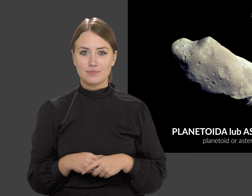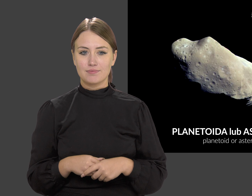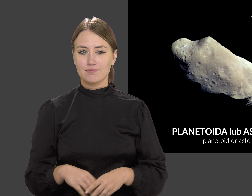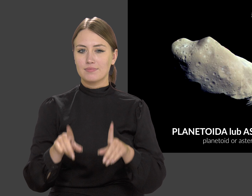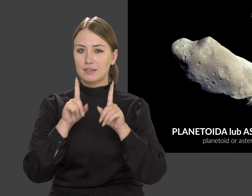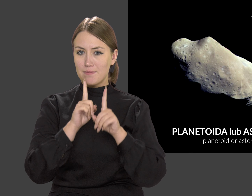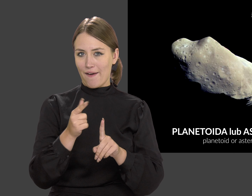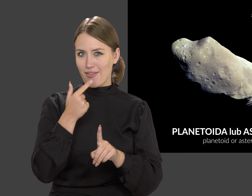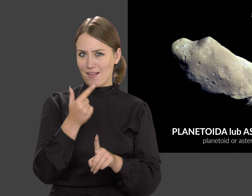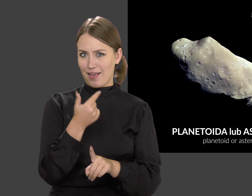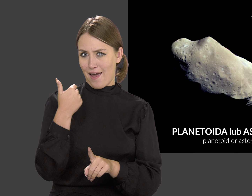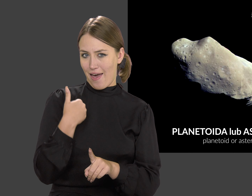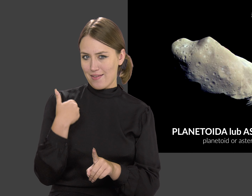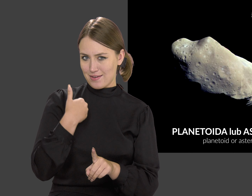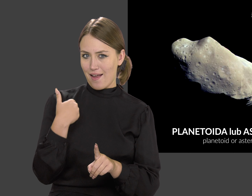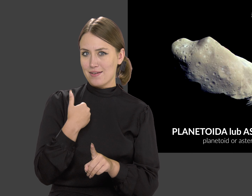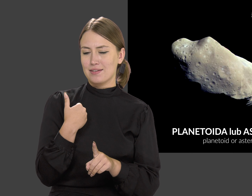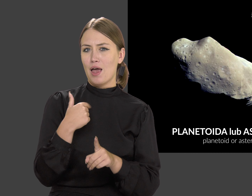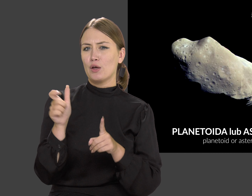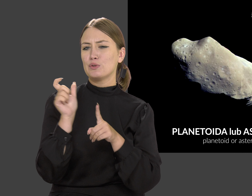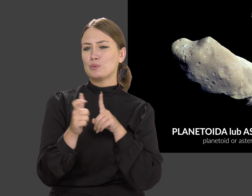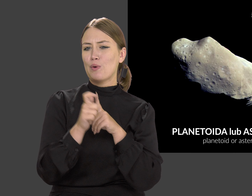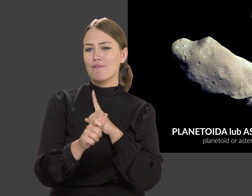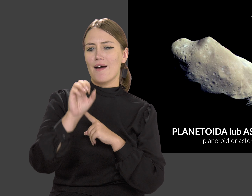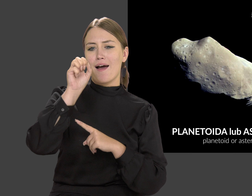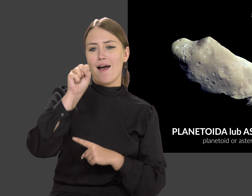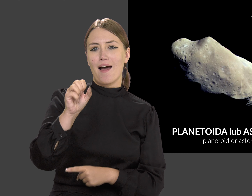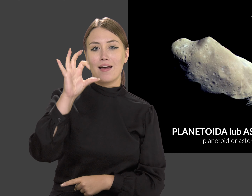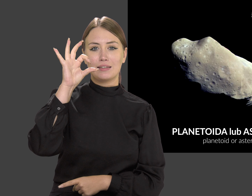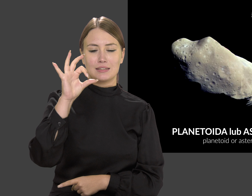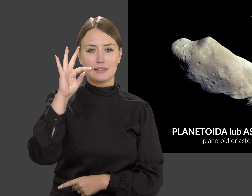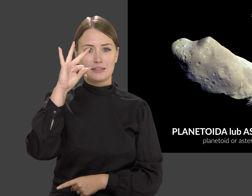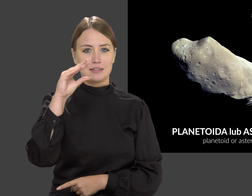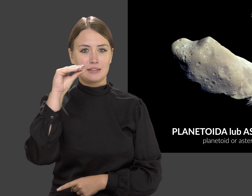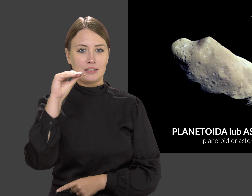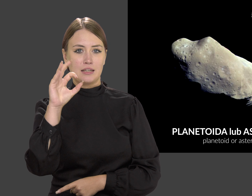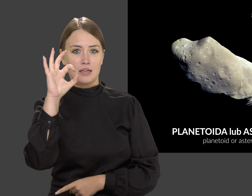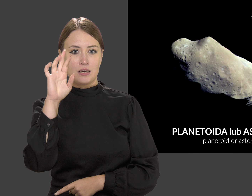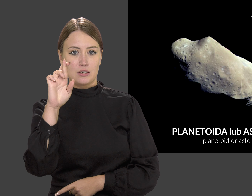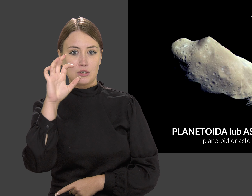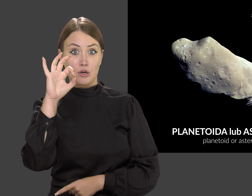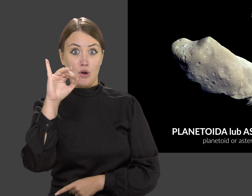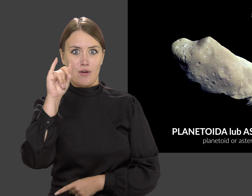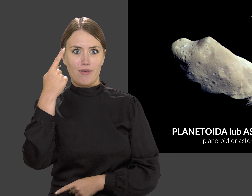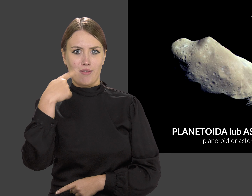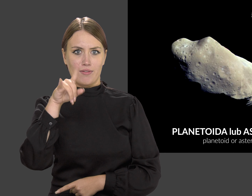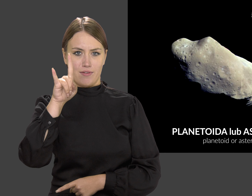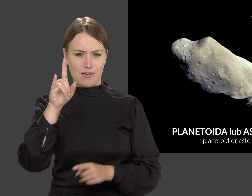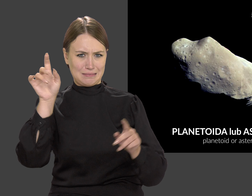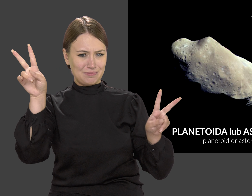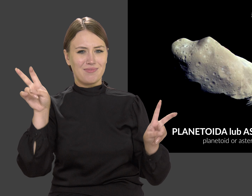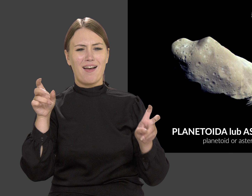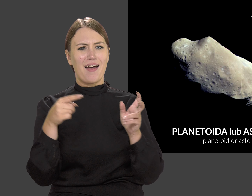In the English language, however, the word "asteroids"